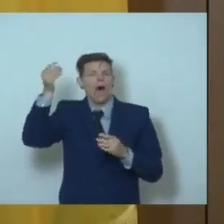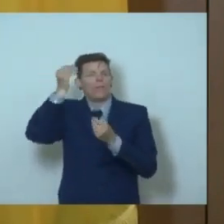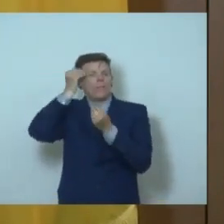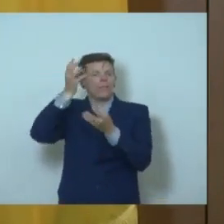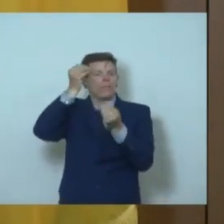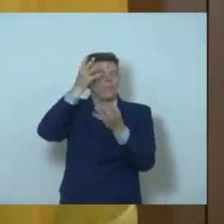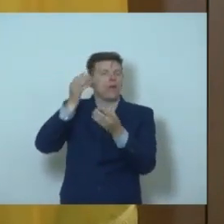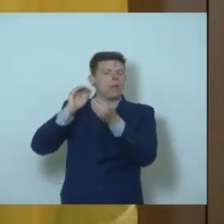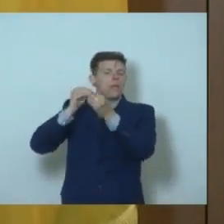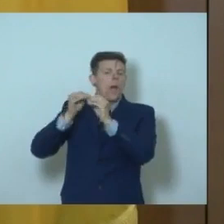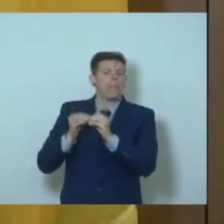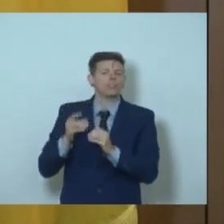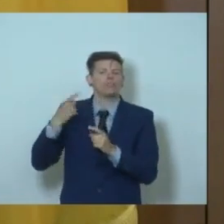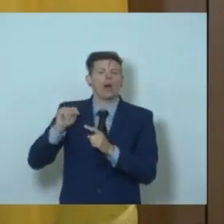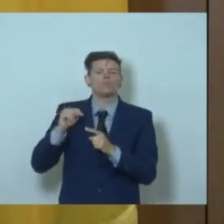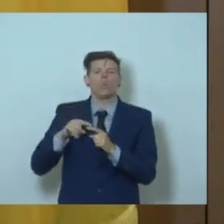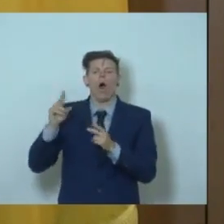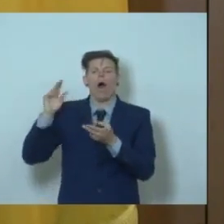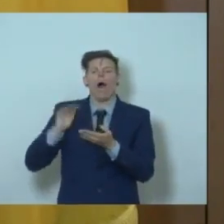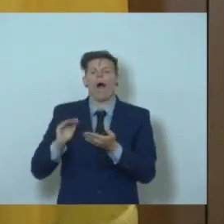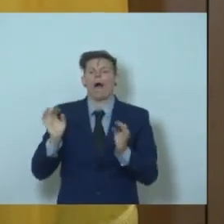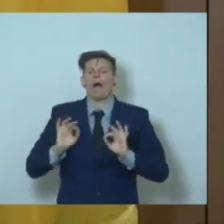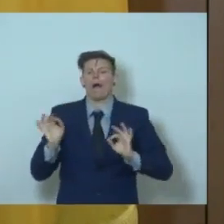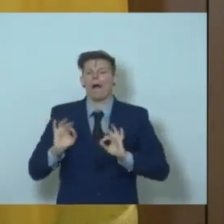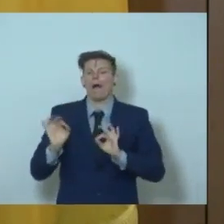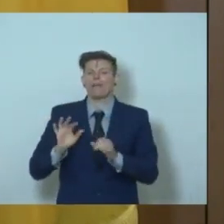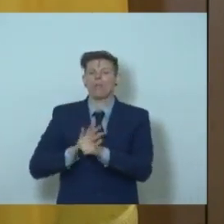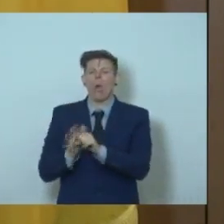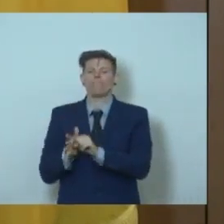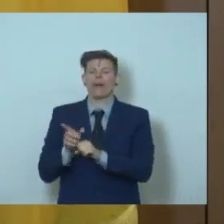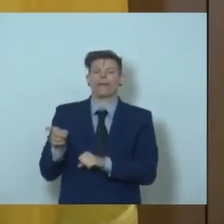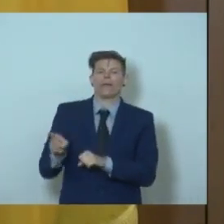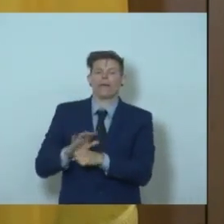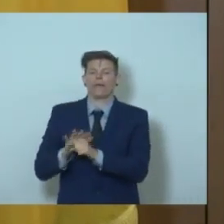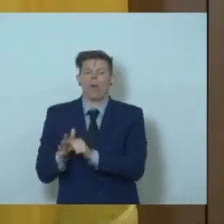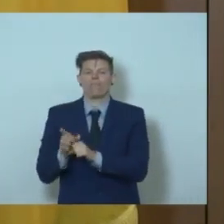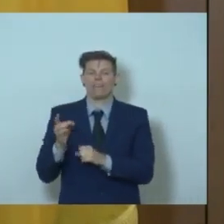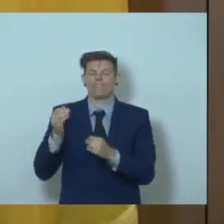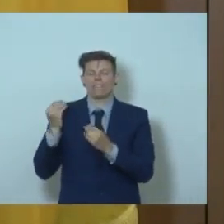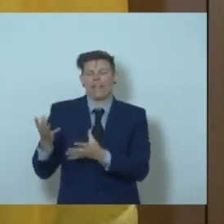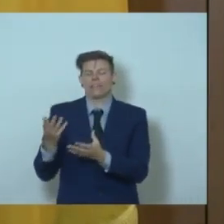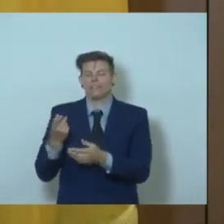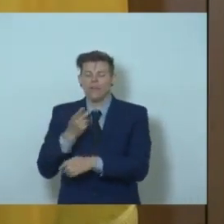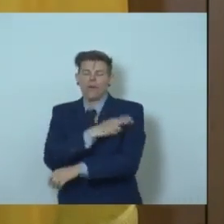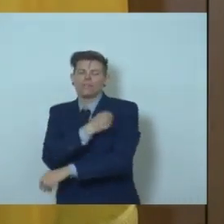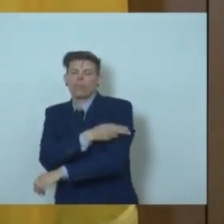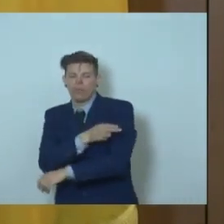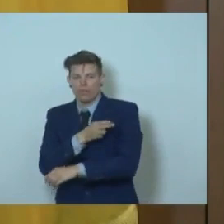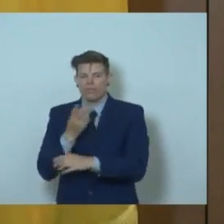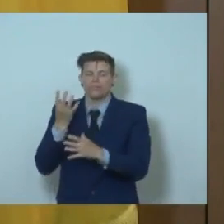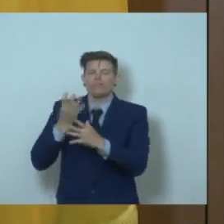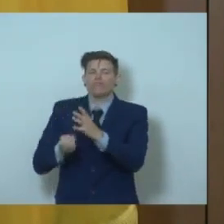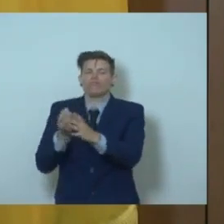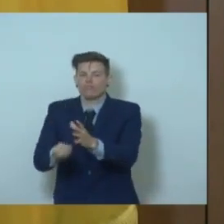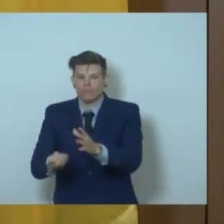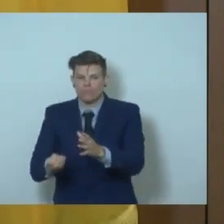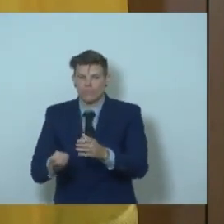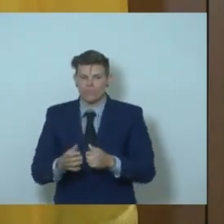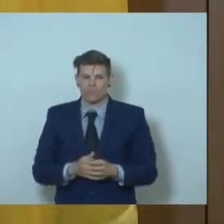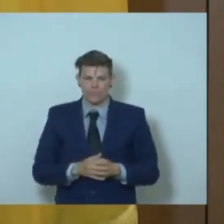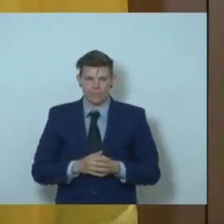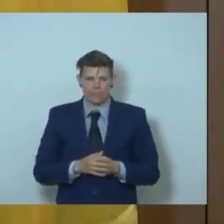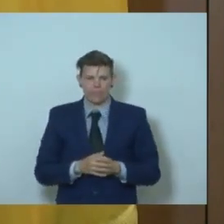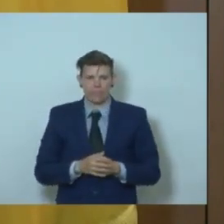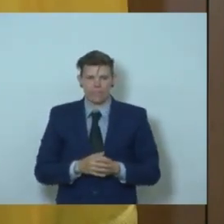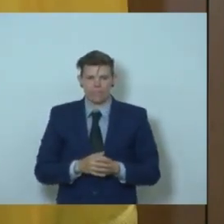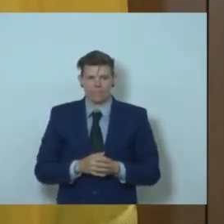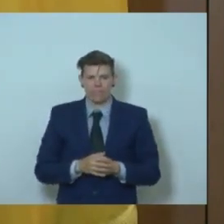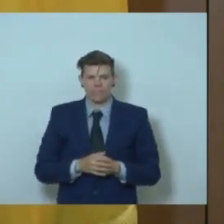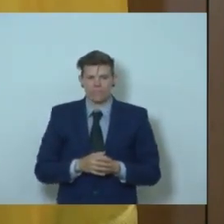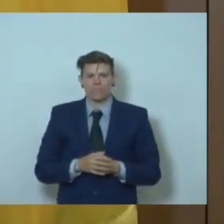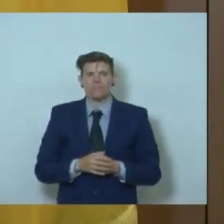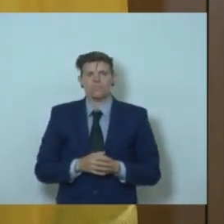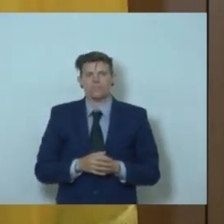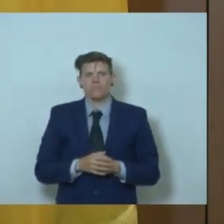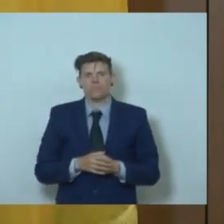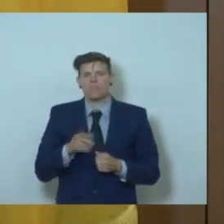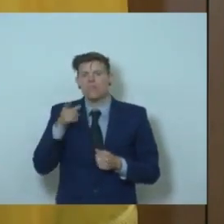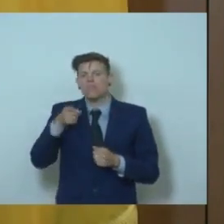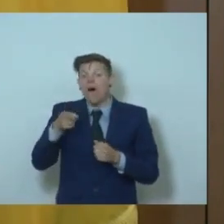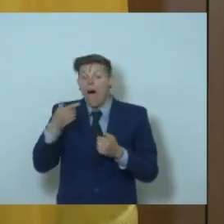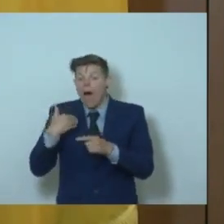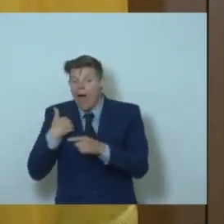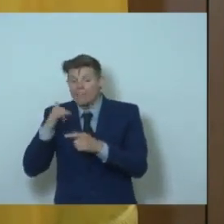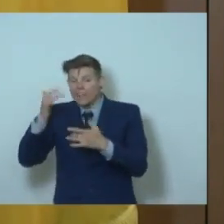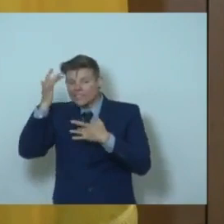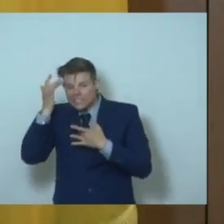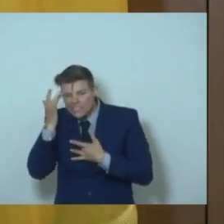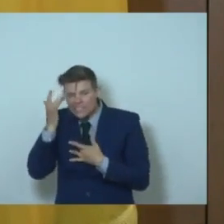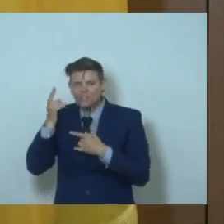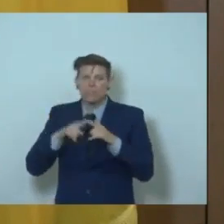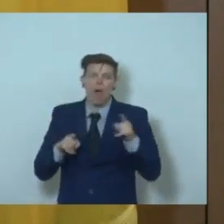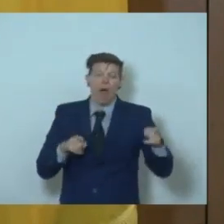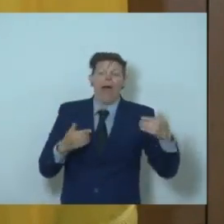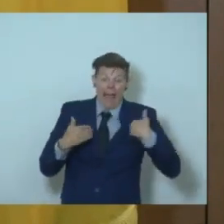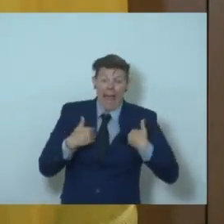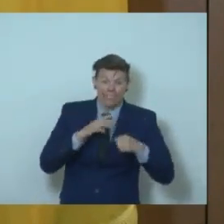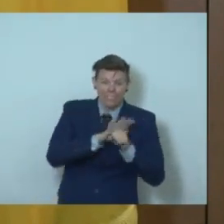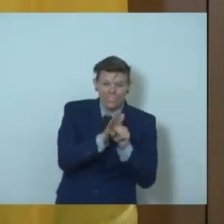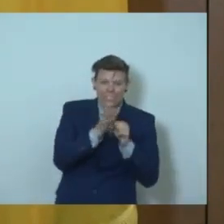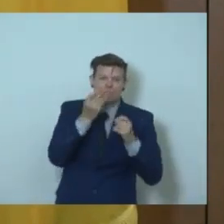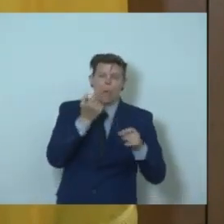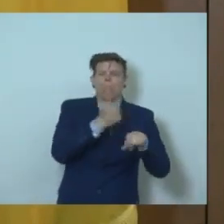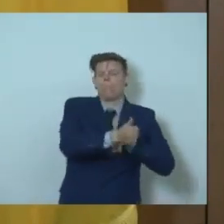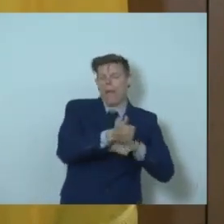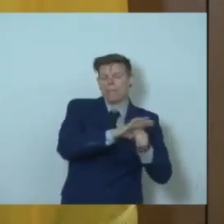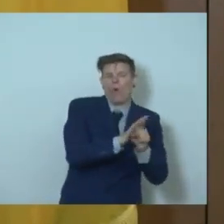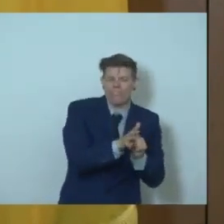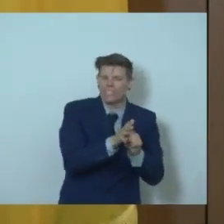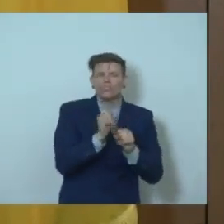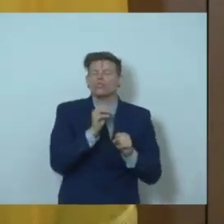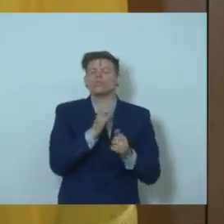BUT BUT I WORRY THAT THERE ARE STATES AND OTHERS WHO ARE REPORTING DATA IN A WAY THAT TRIES TO MINIMIZE COVID-19 RELATED HOSPITALIZATIONS AND MORTALITY AND THERE’S A NATIONAL